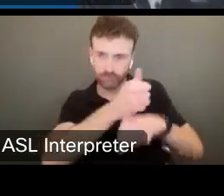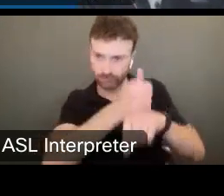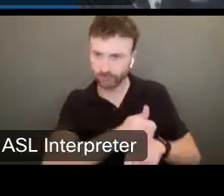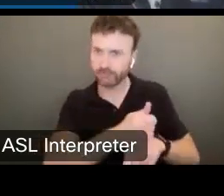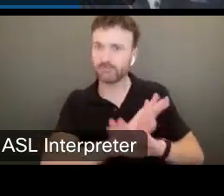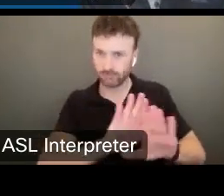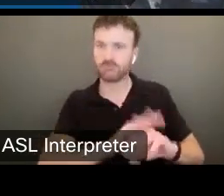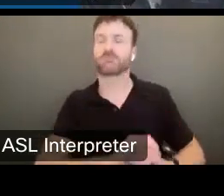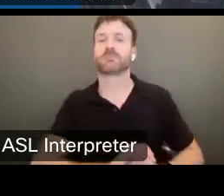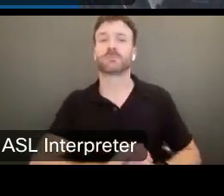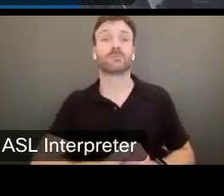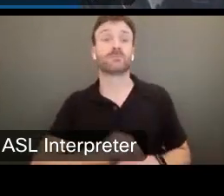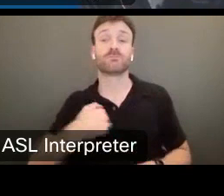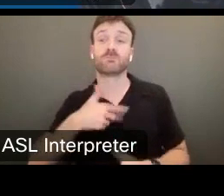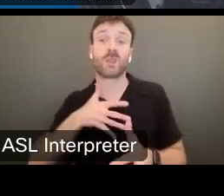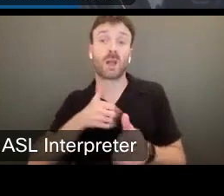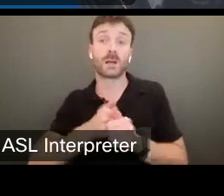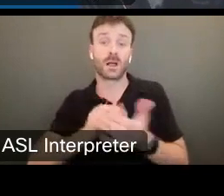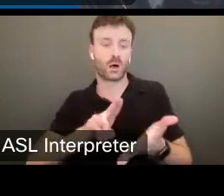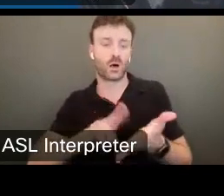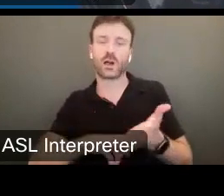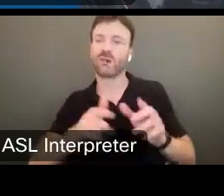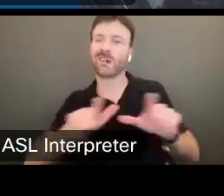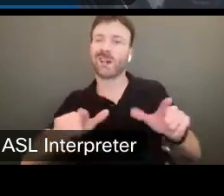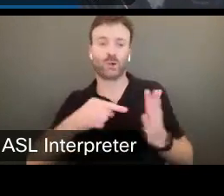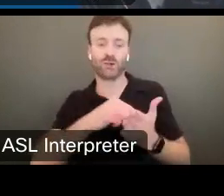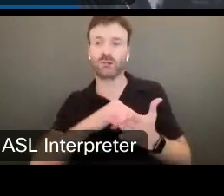We've updated our contract language to incorporate these new expectations.